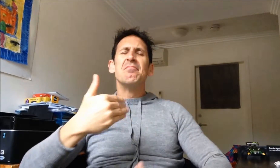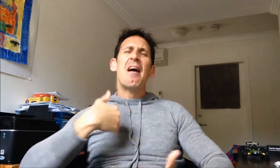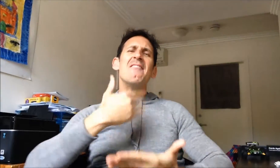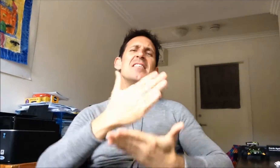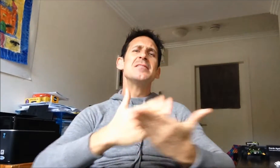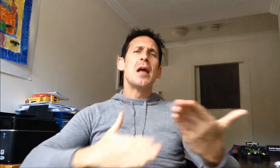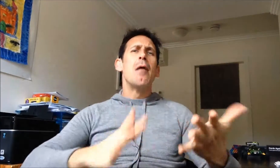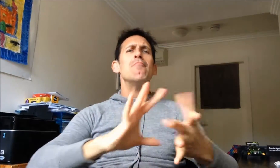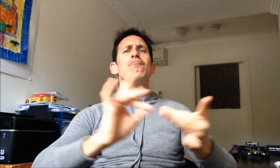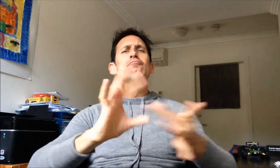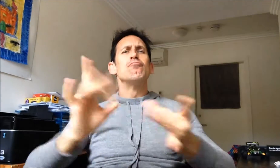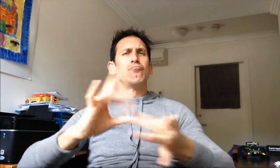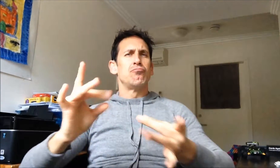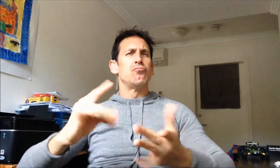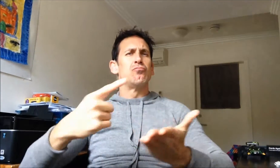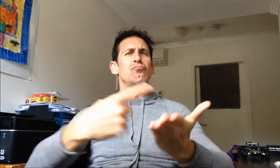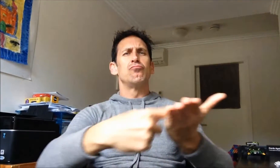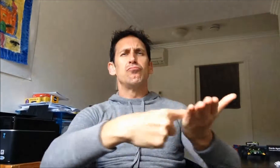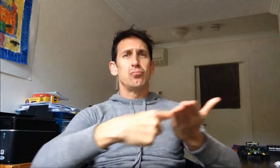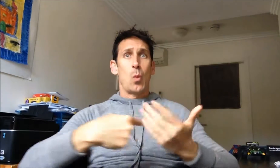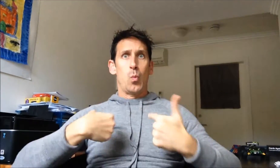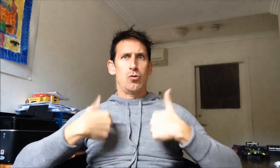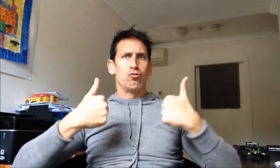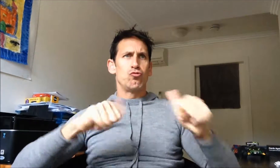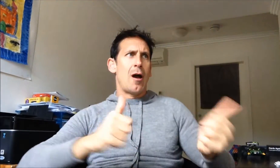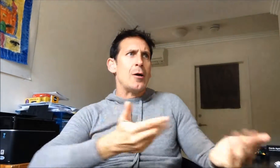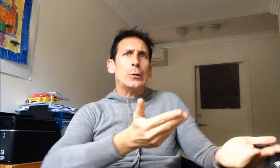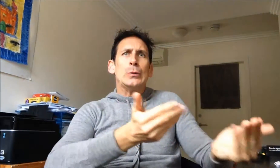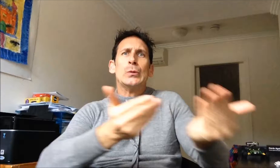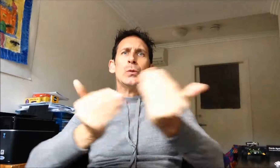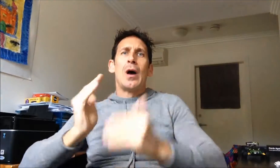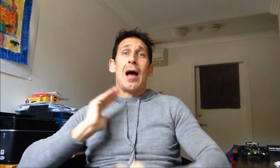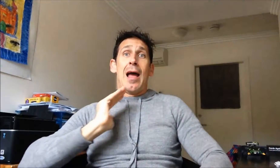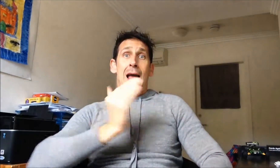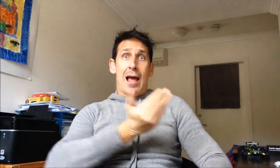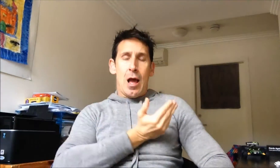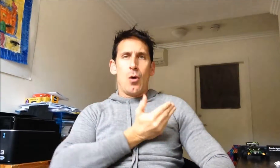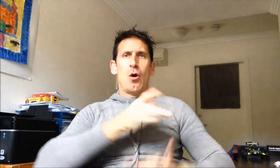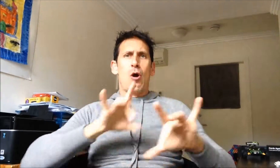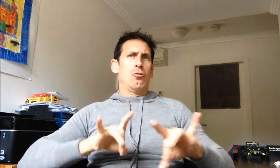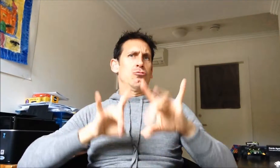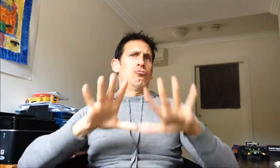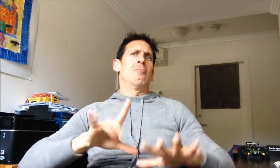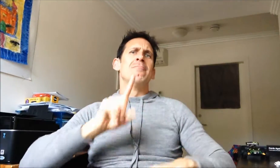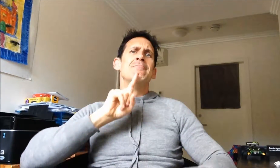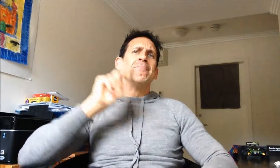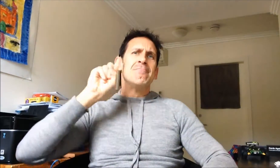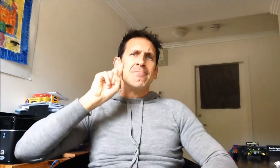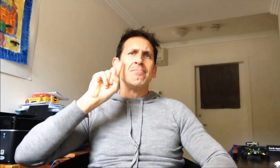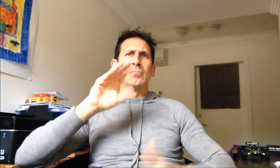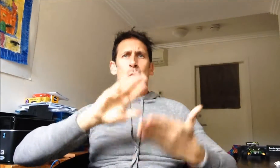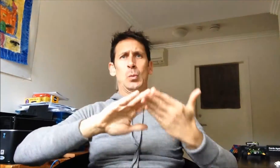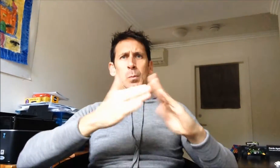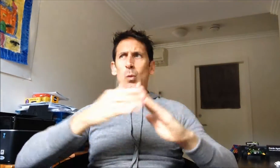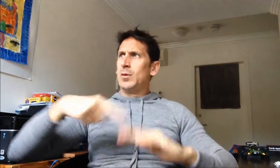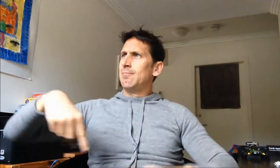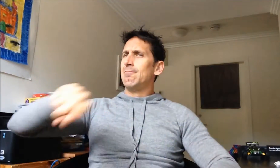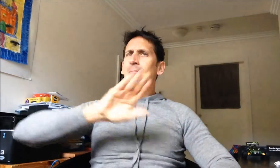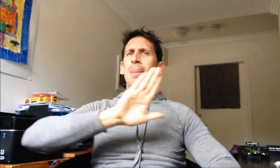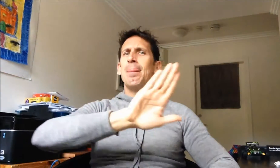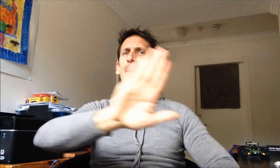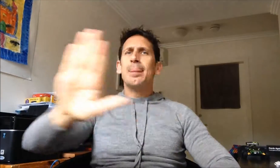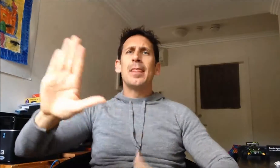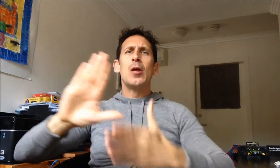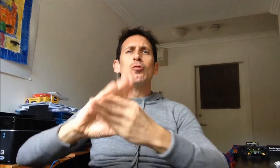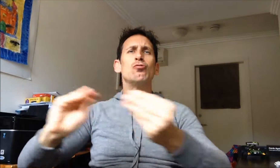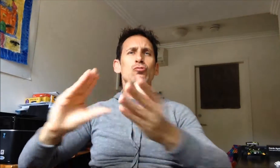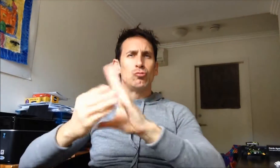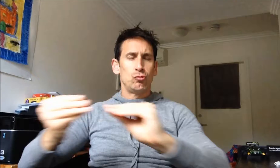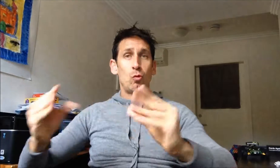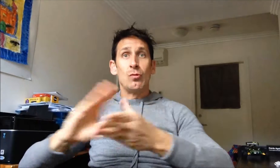We have some key messages and are encouraging our Australian deaf community to share their stories.